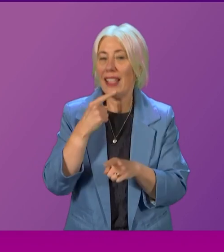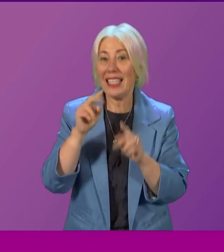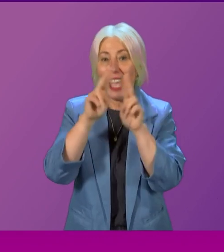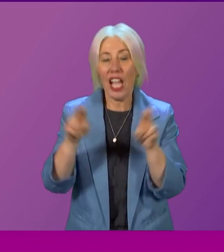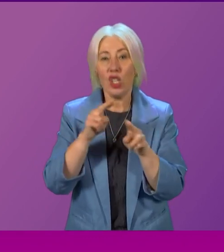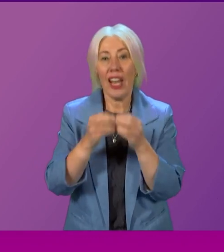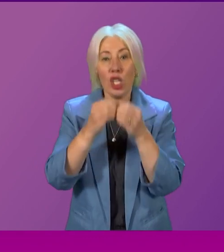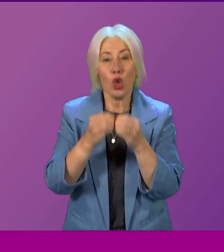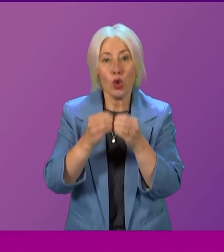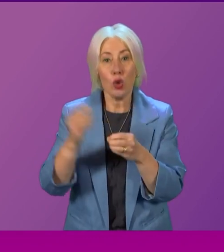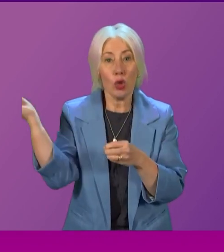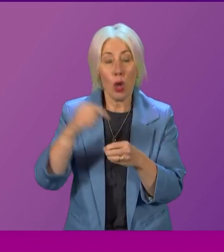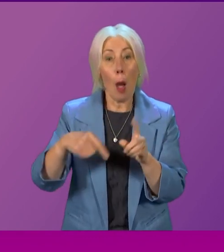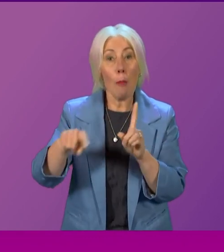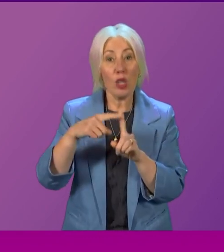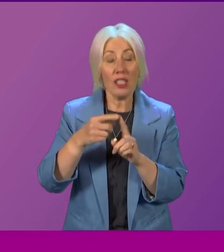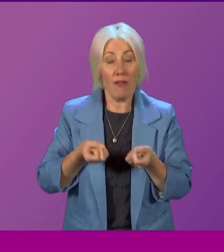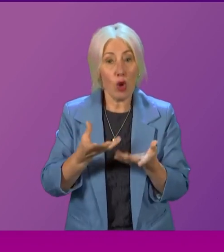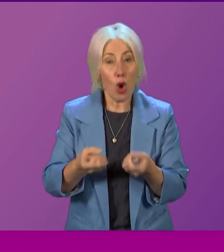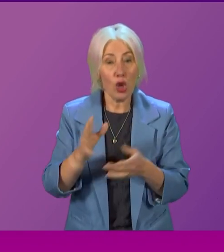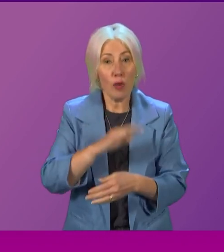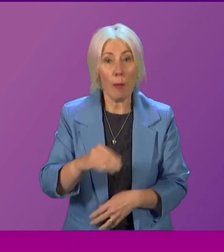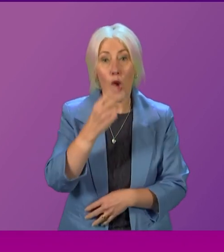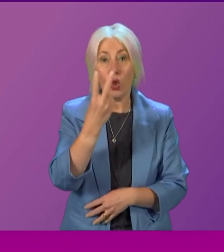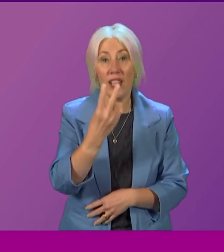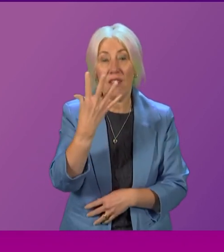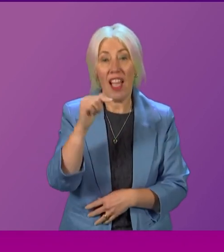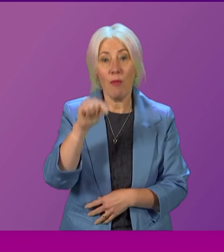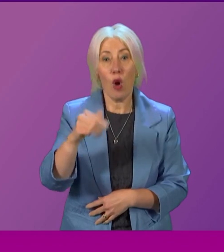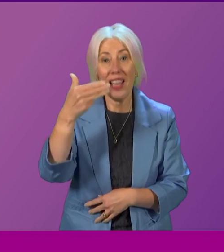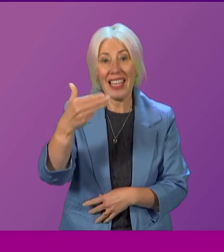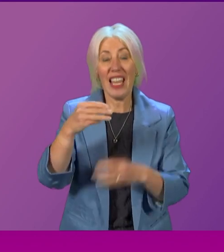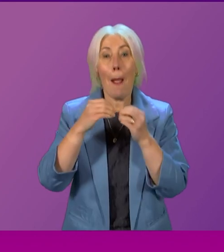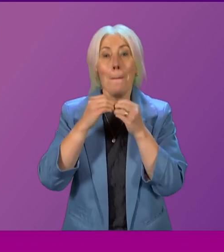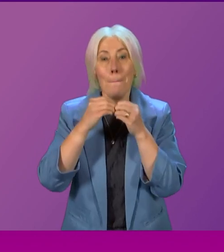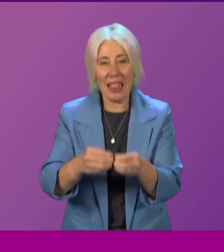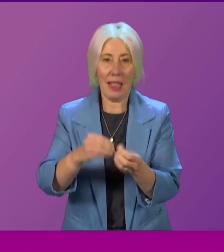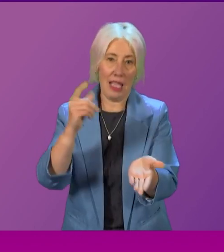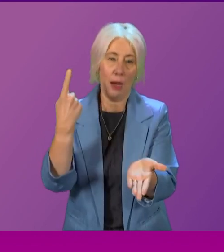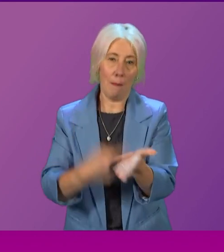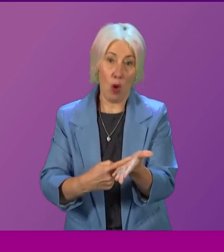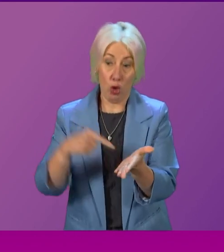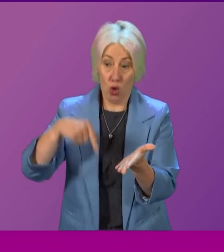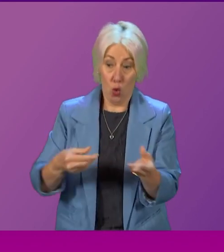students make a net positive contribution of £25.9 billion to the UK economy and are